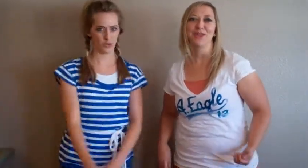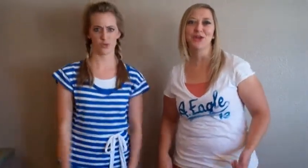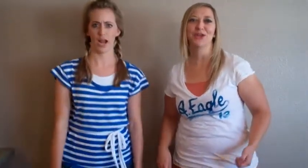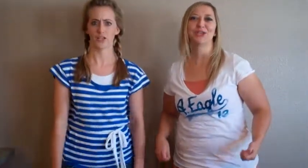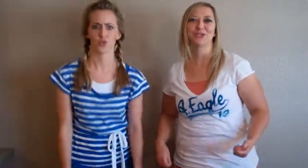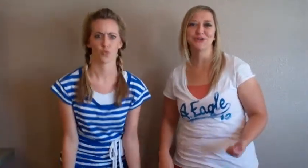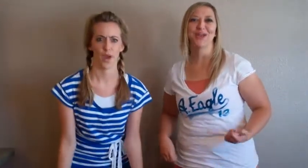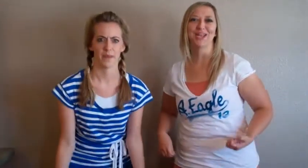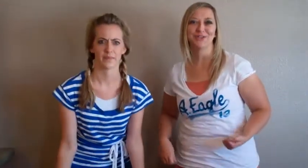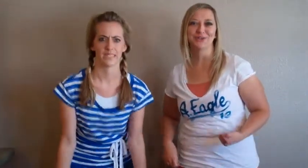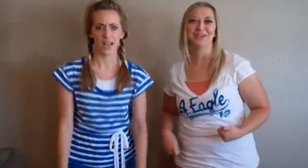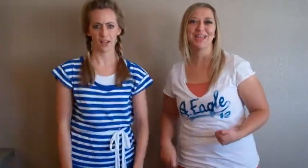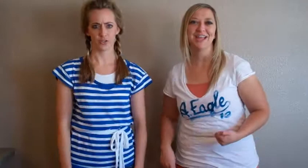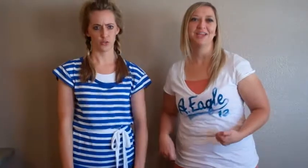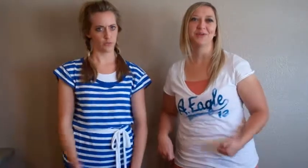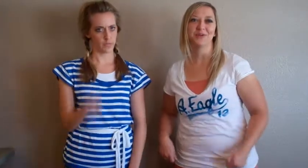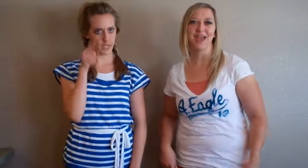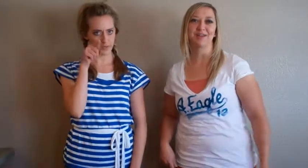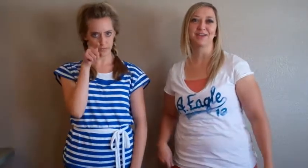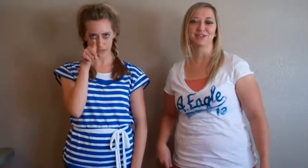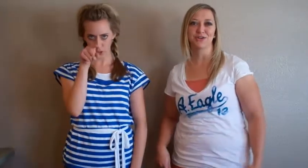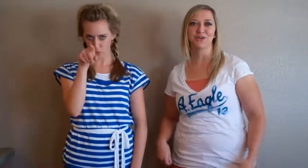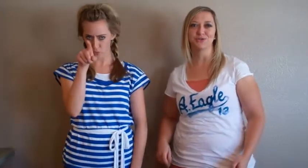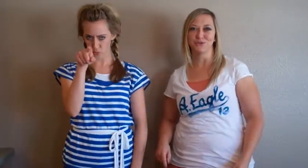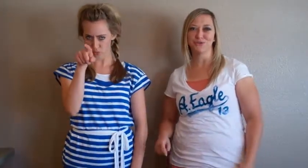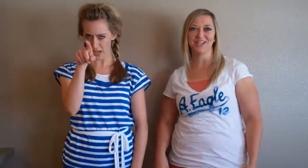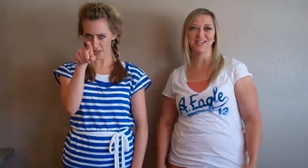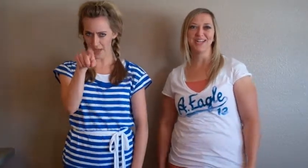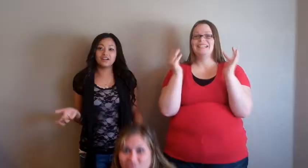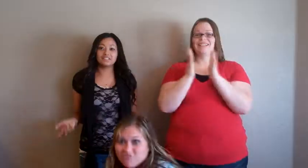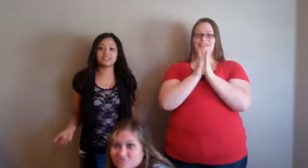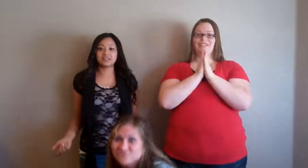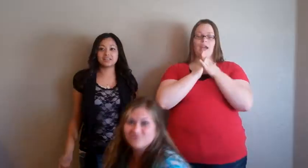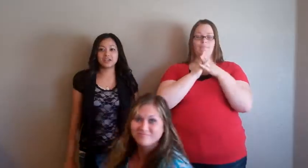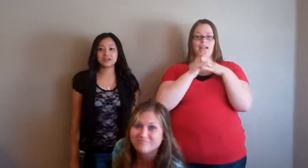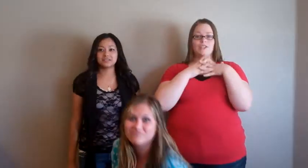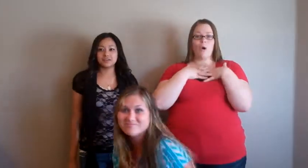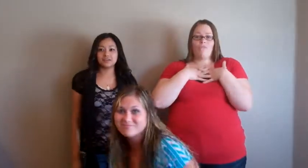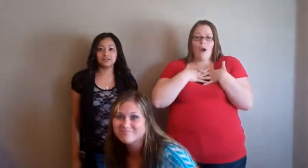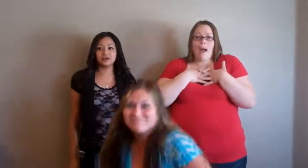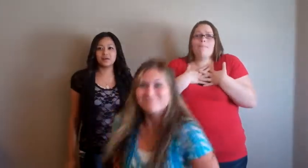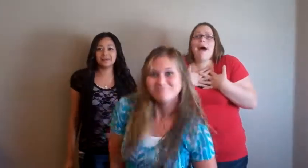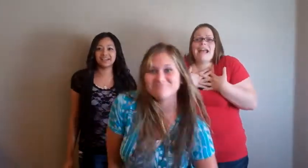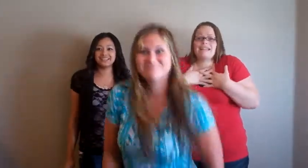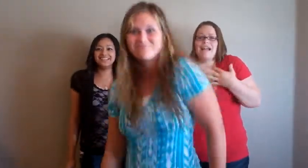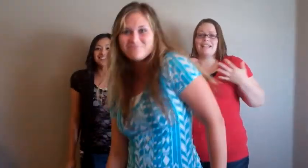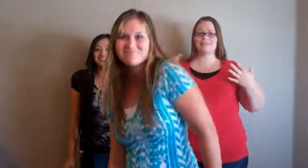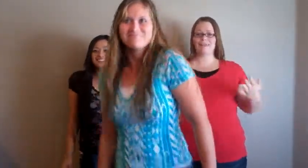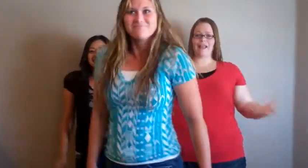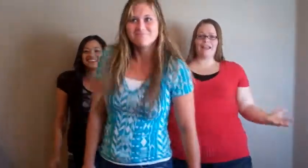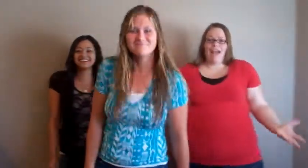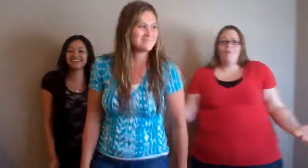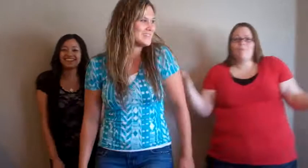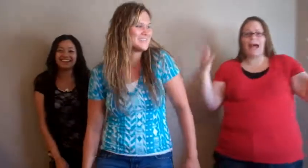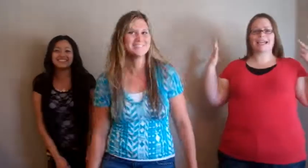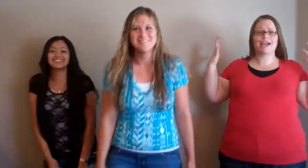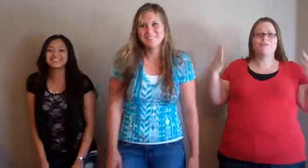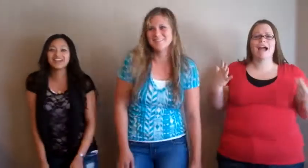Me look at you and me tell You may have snickerdoodle Me trade me soul for a bite Me spell it out black and white